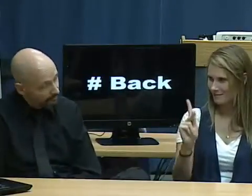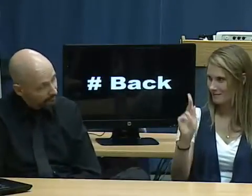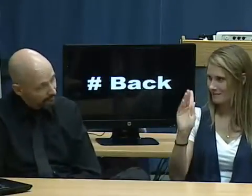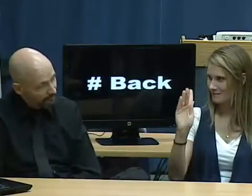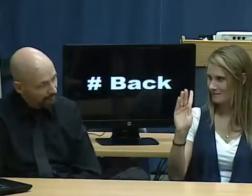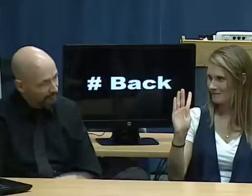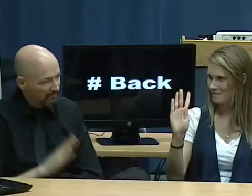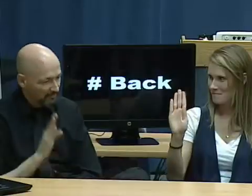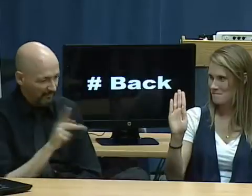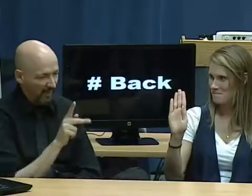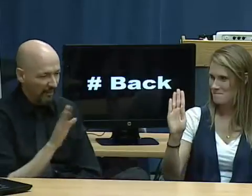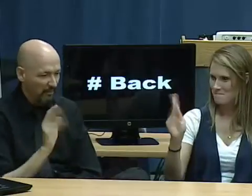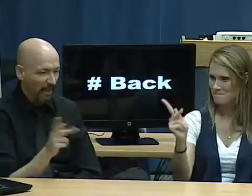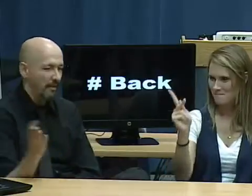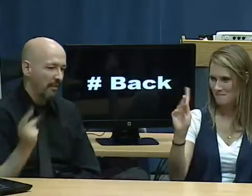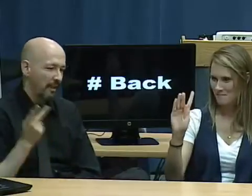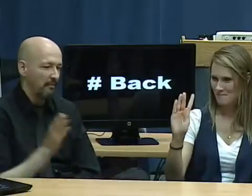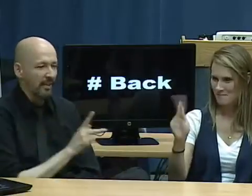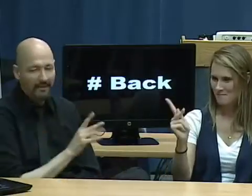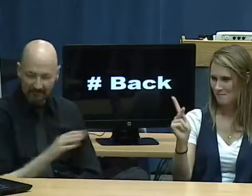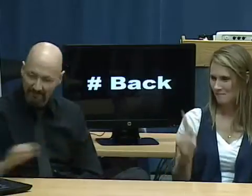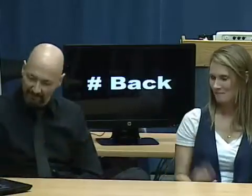#BACK